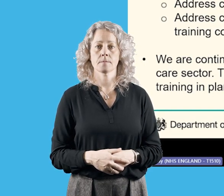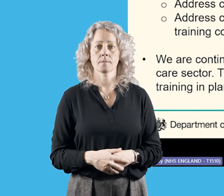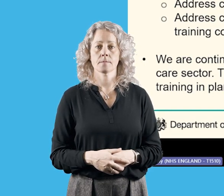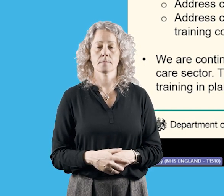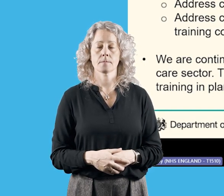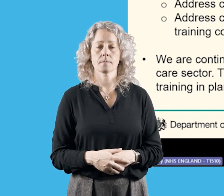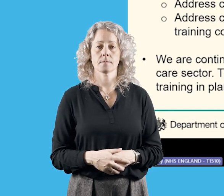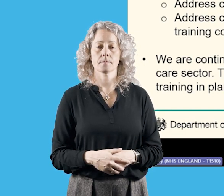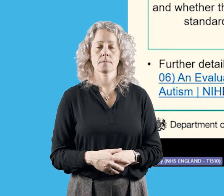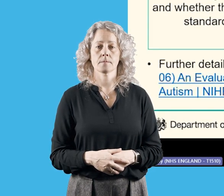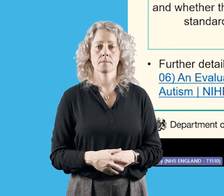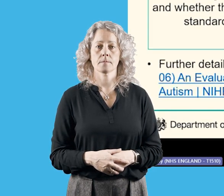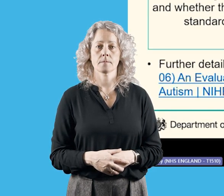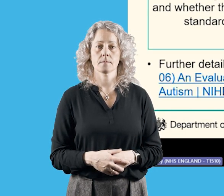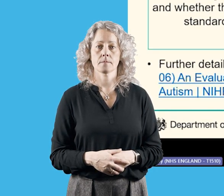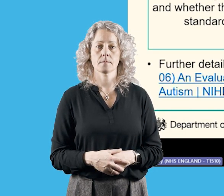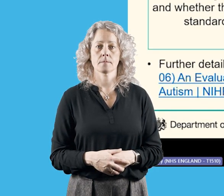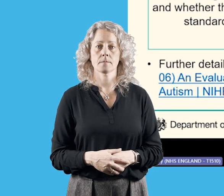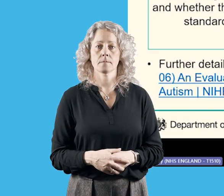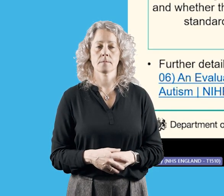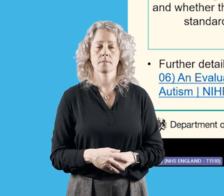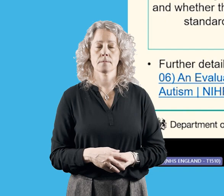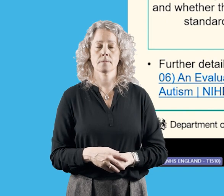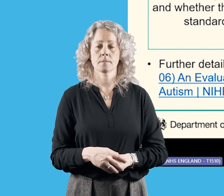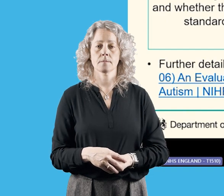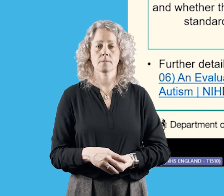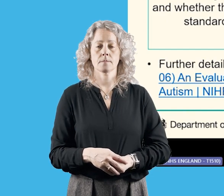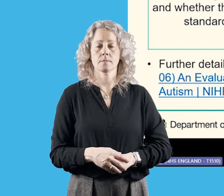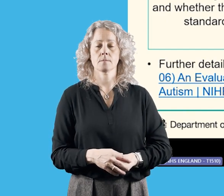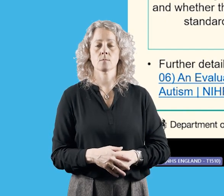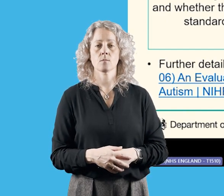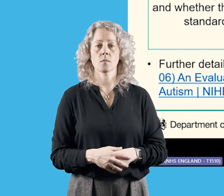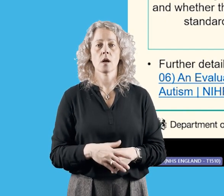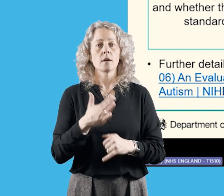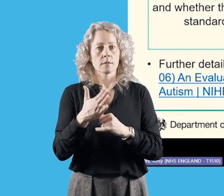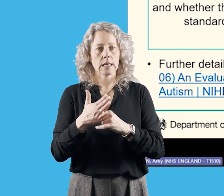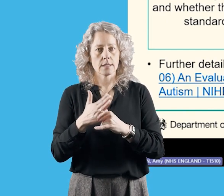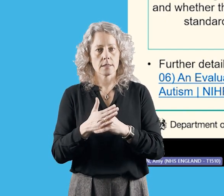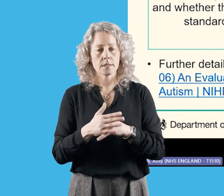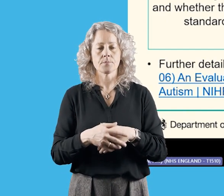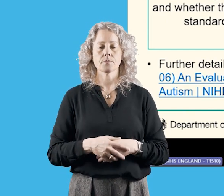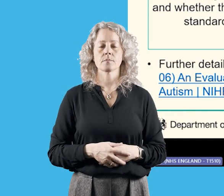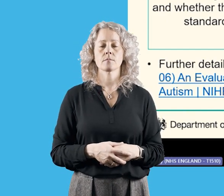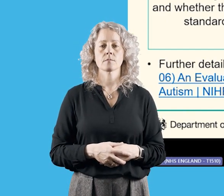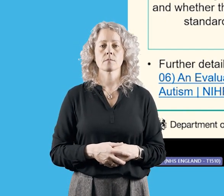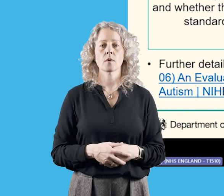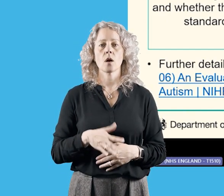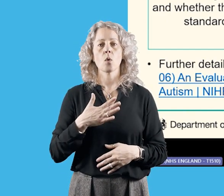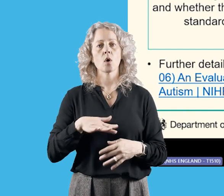Lastly, we wanted to end by talking about plans for the evaluation of the Oliver's training. So through the